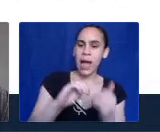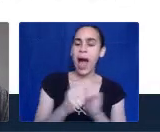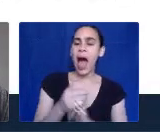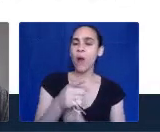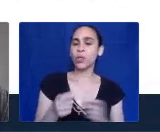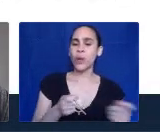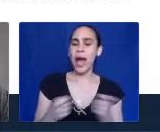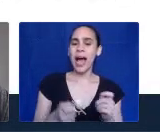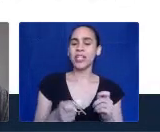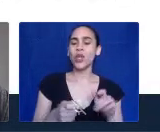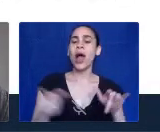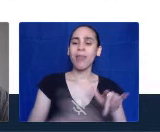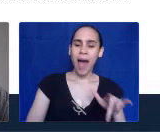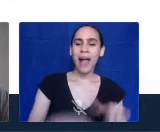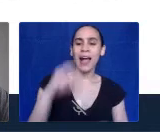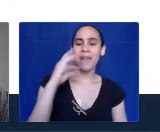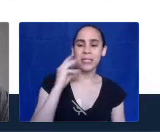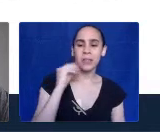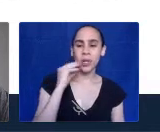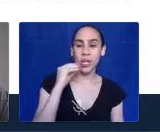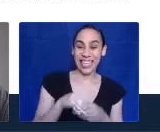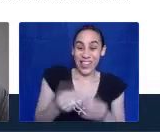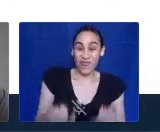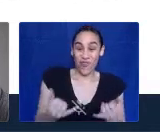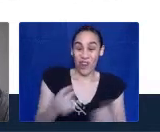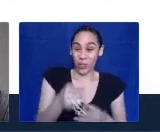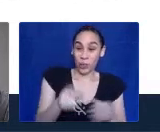you're looking to start a career in that's a wonderful question so our most common clients